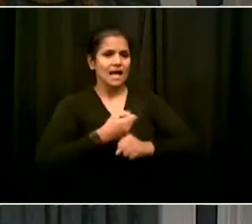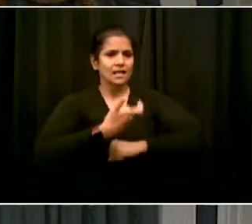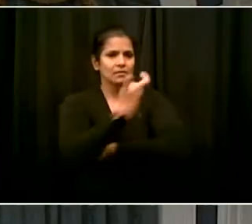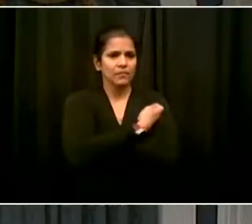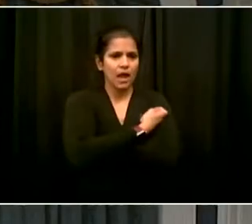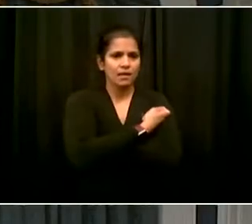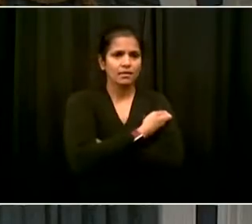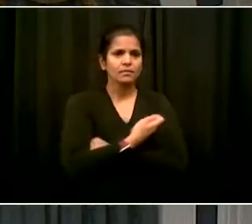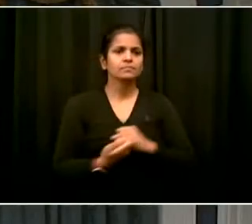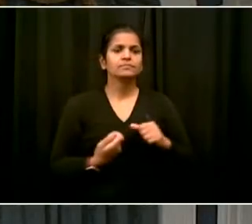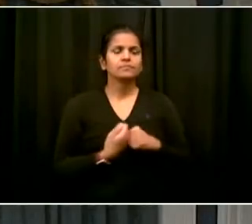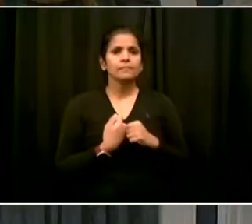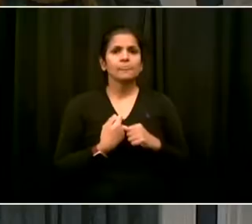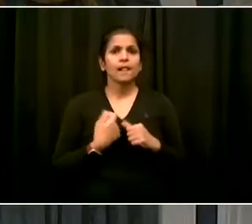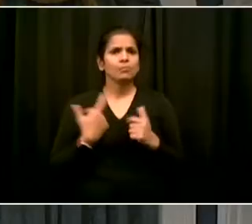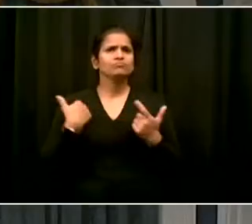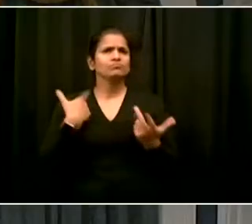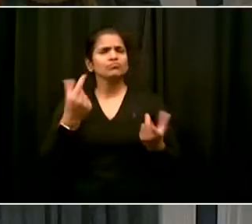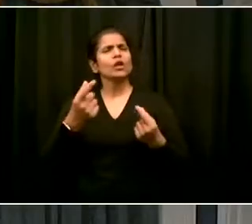OF DISTRUST OF GOVERNMENT WITH